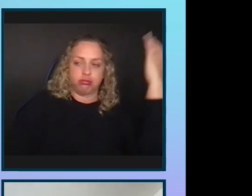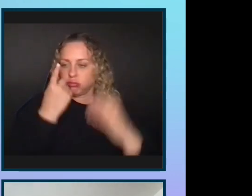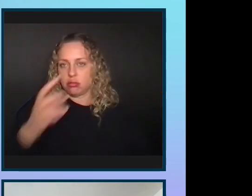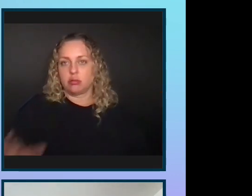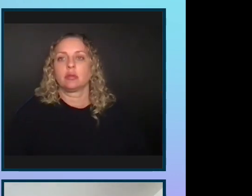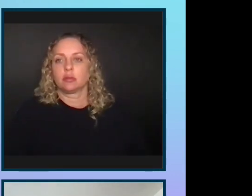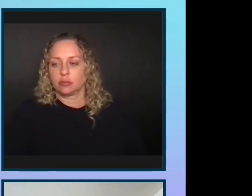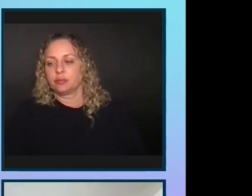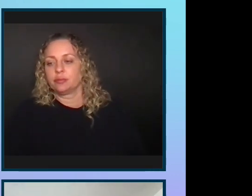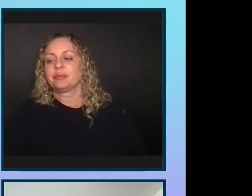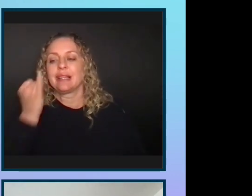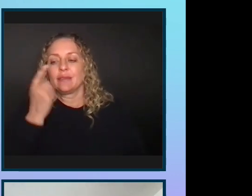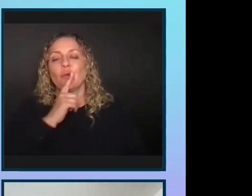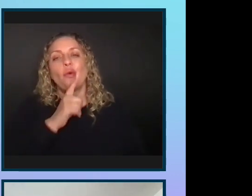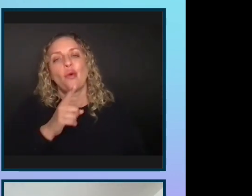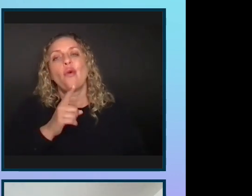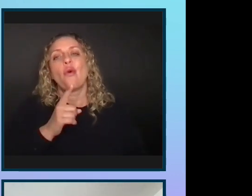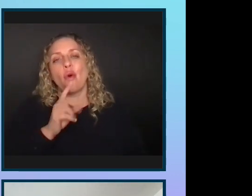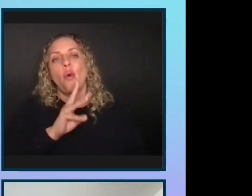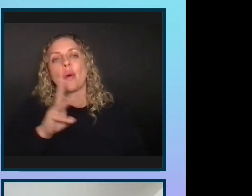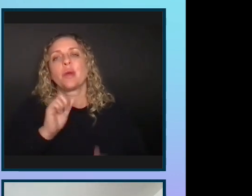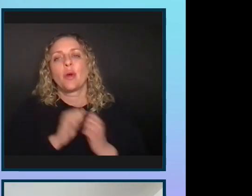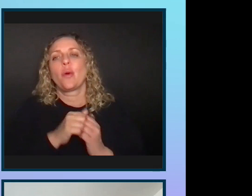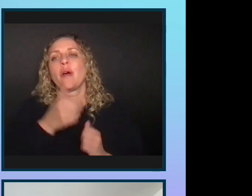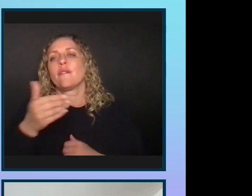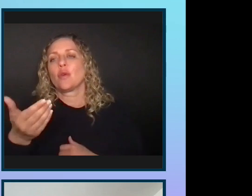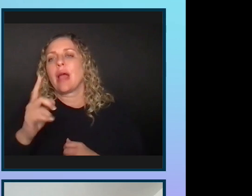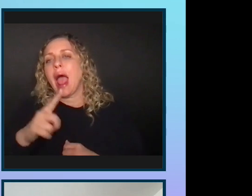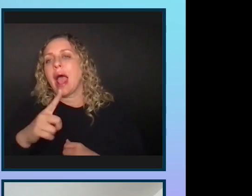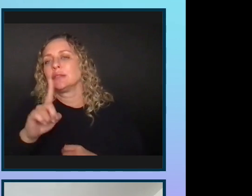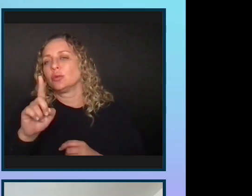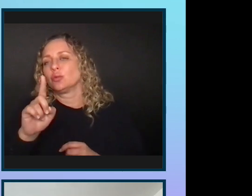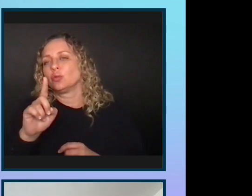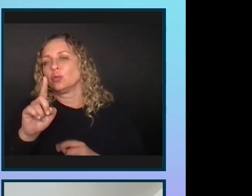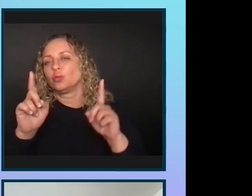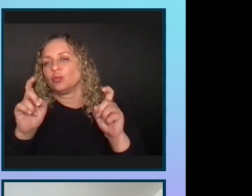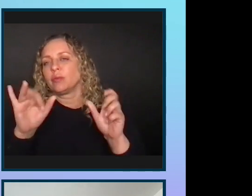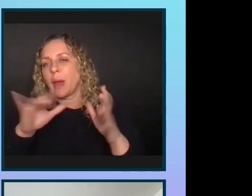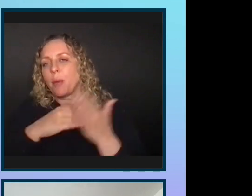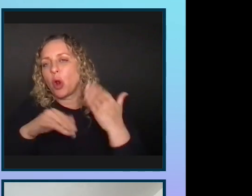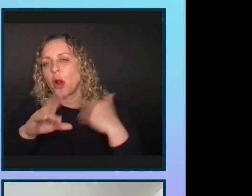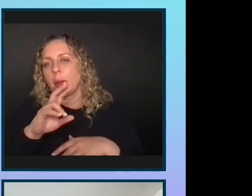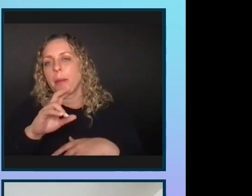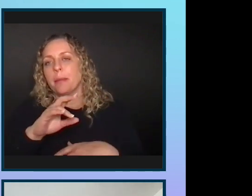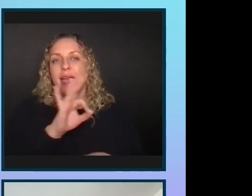if you are a website with a frequently asked questions page, for example, instead of calling your FAQ page just FAQs,